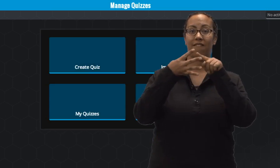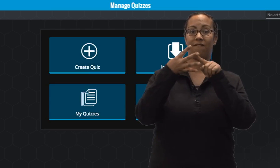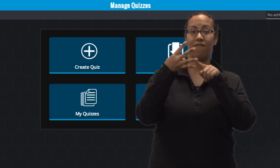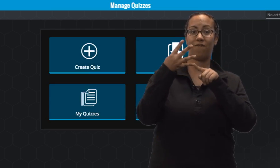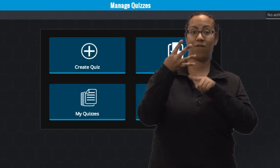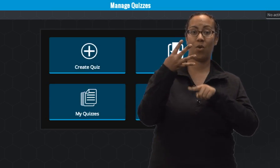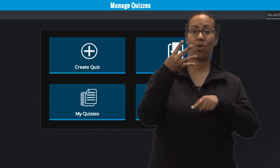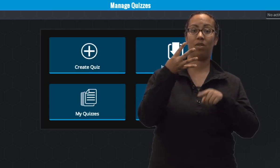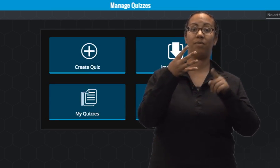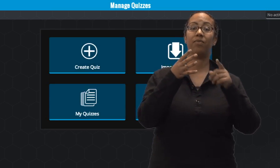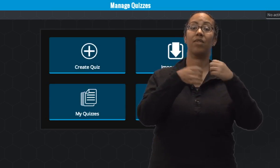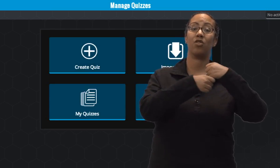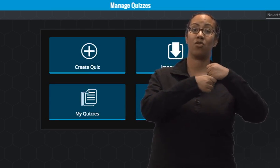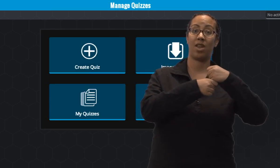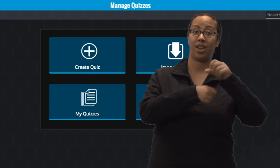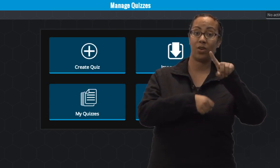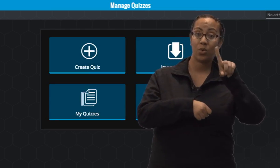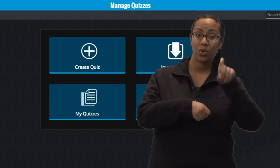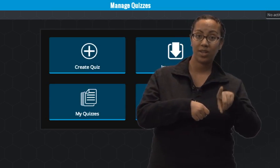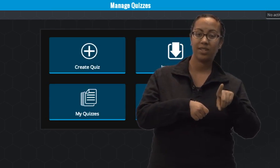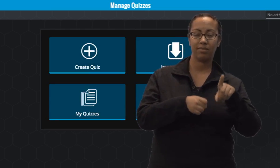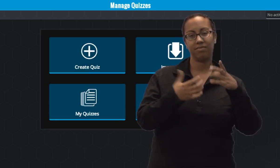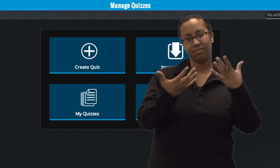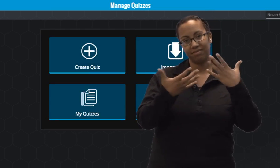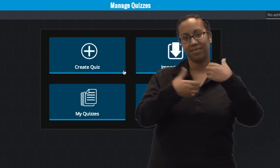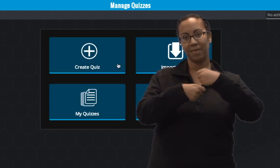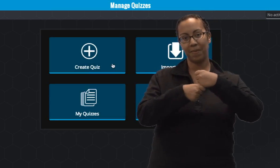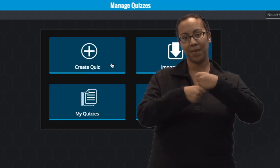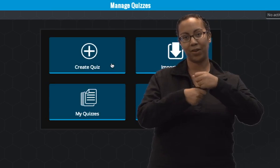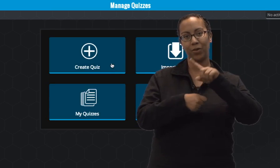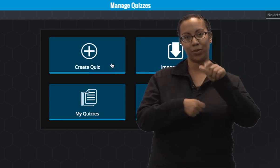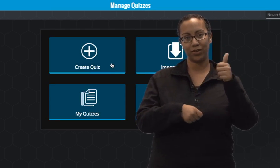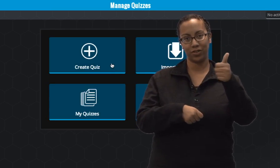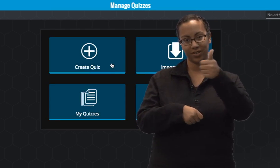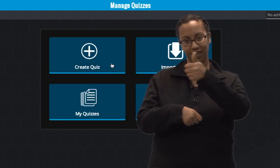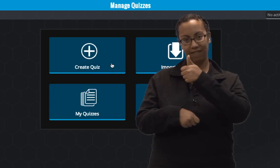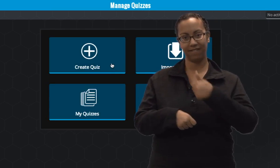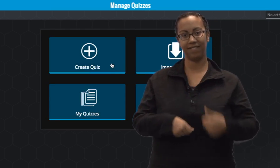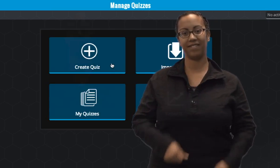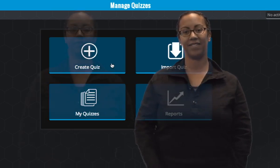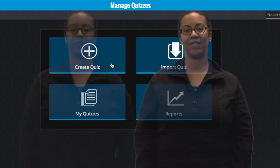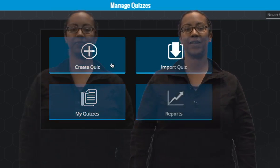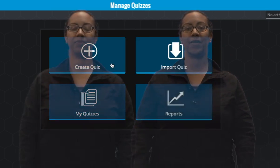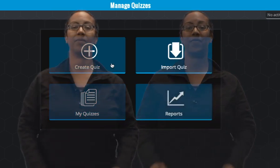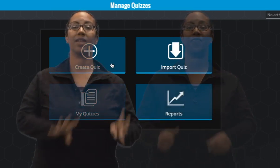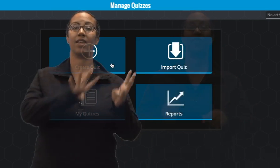So, you go in, and you're going to see four options. Create a quiz, obviously that's making a quiz yourself.